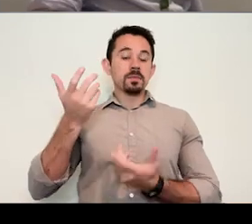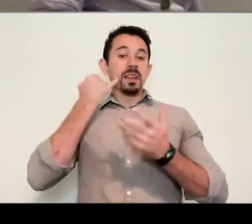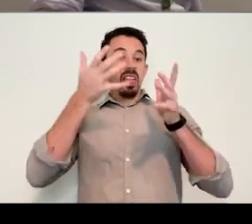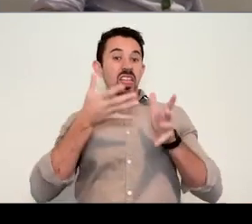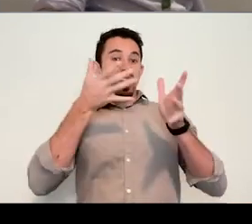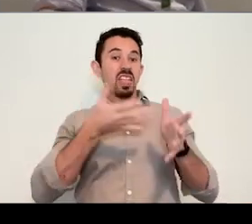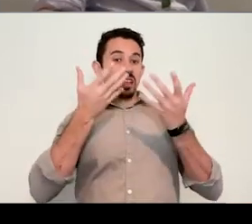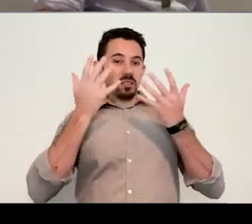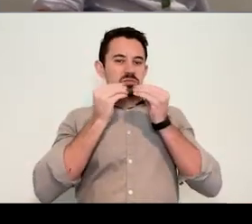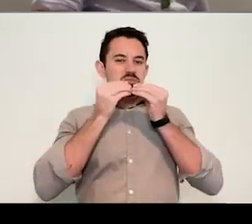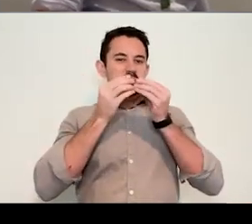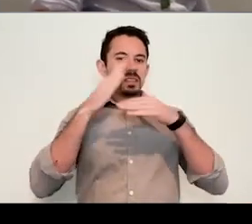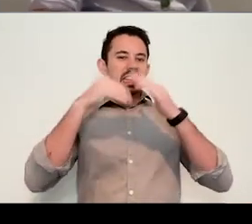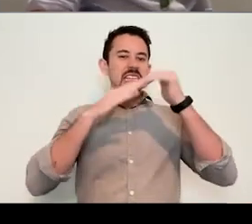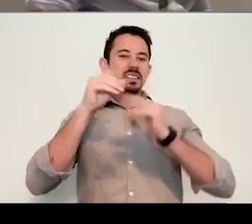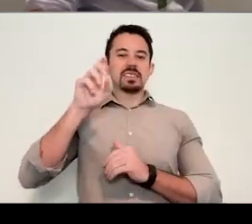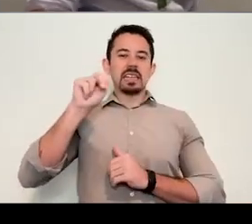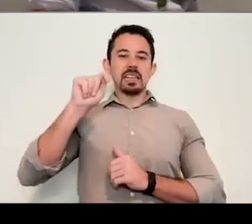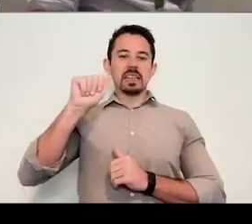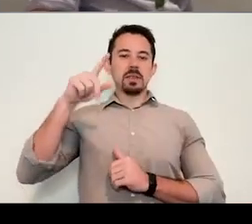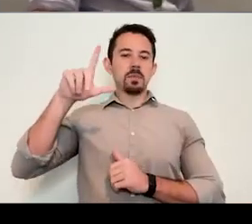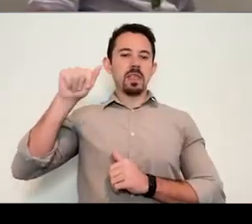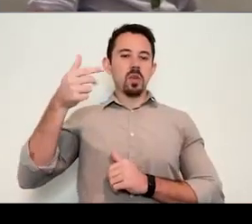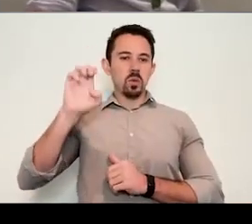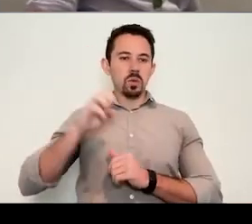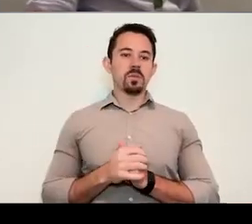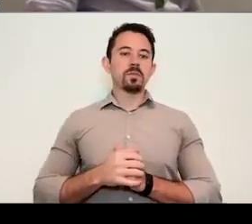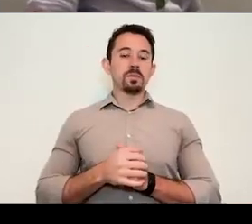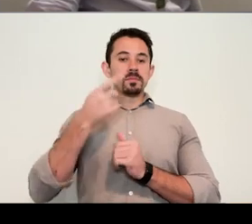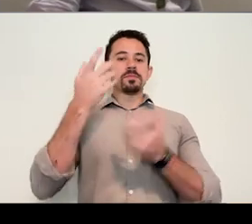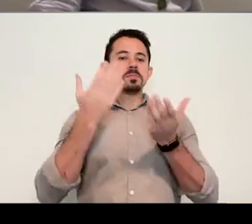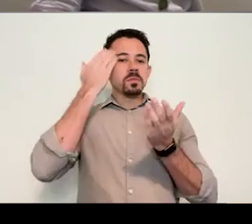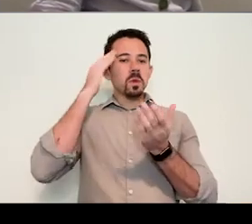outbreaks such as the one shown here, which are in part due to the formation of biofilms